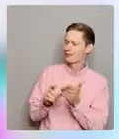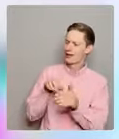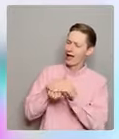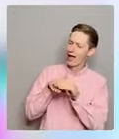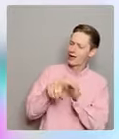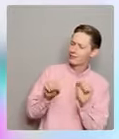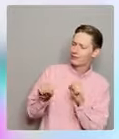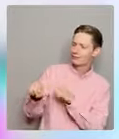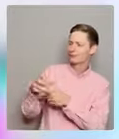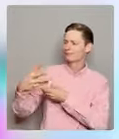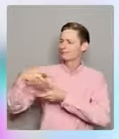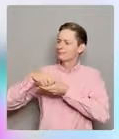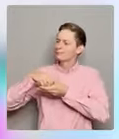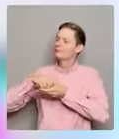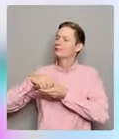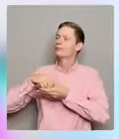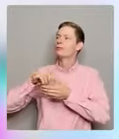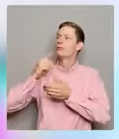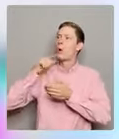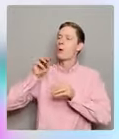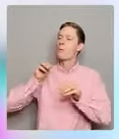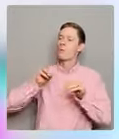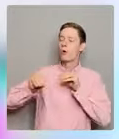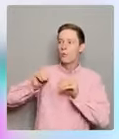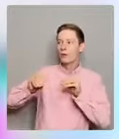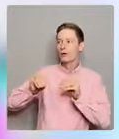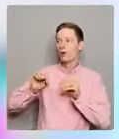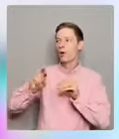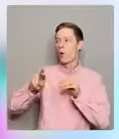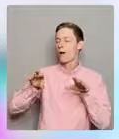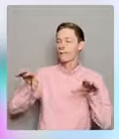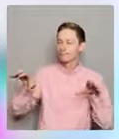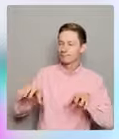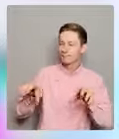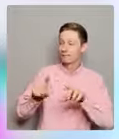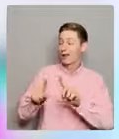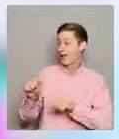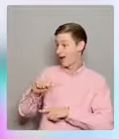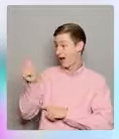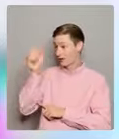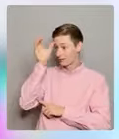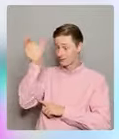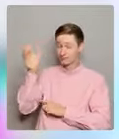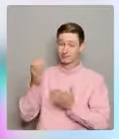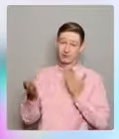in regards to the way the player character moves or acts in the space, but another common aspect